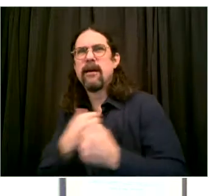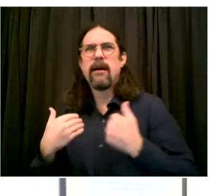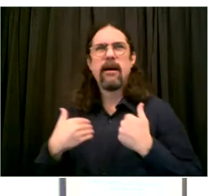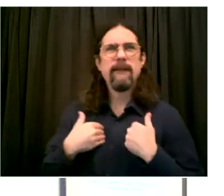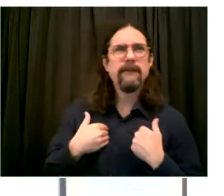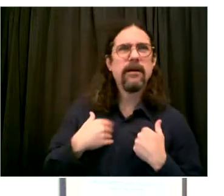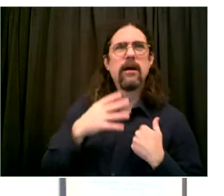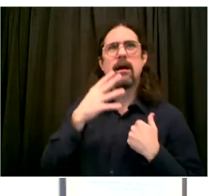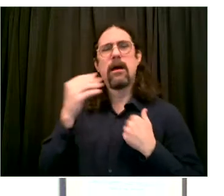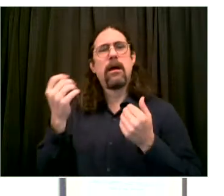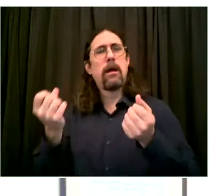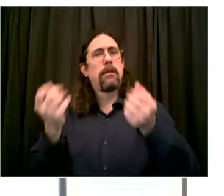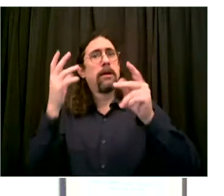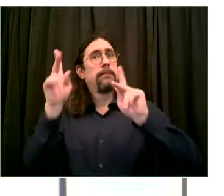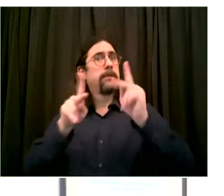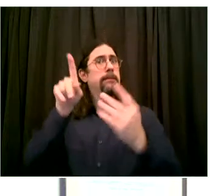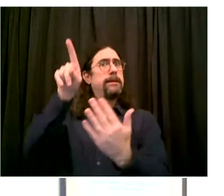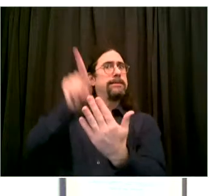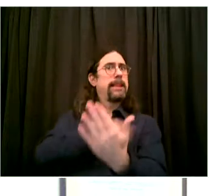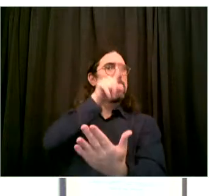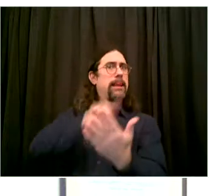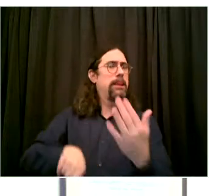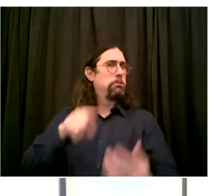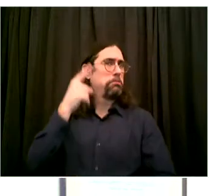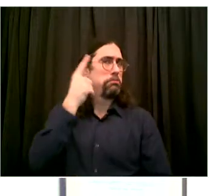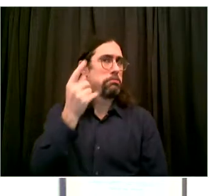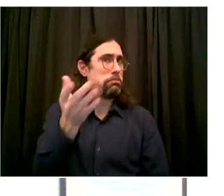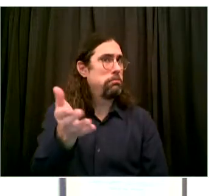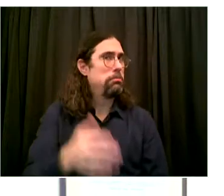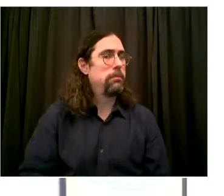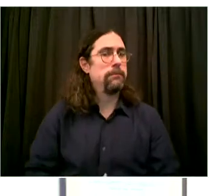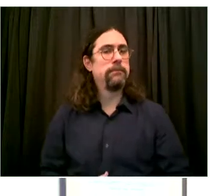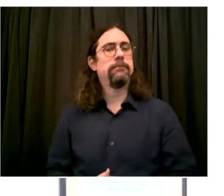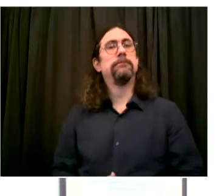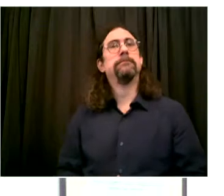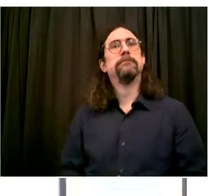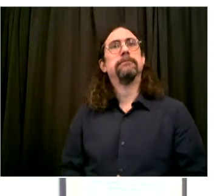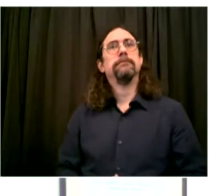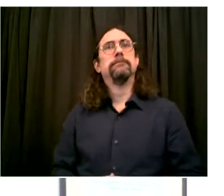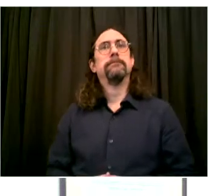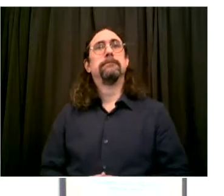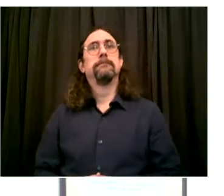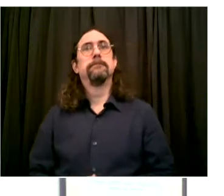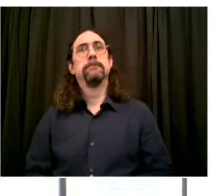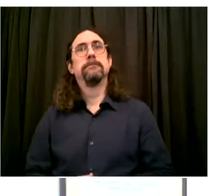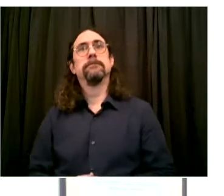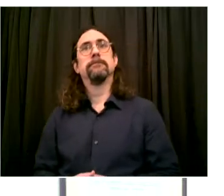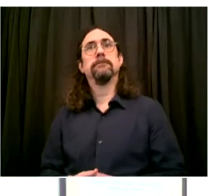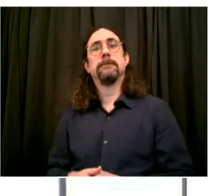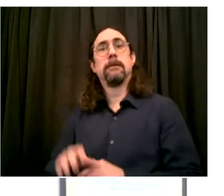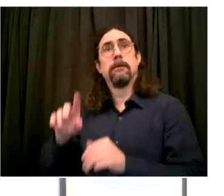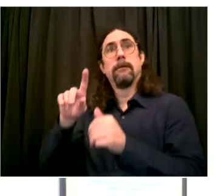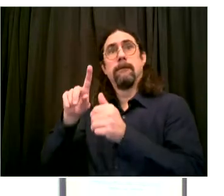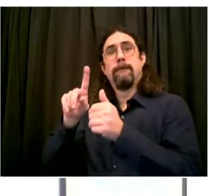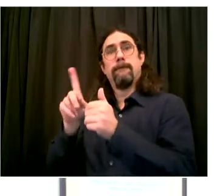HOW MANY WE HAVE HAD TO COUNSEL? SPECIFIC QUESTION ABOUT HOW MANY FIRST DOSES WE ARE EXPECTING THIS WEEK